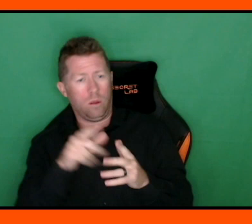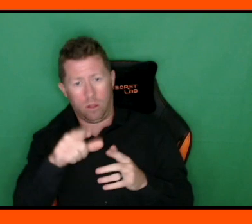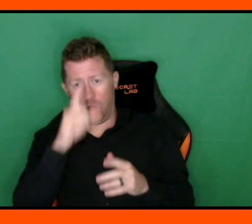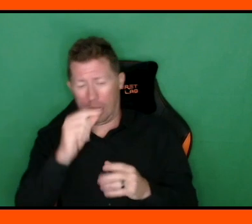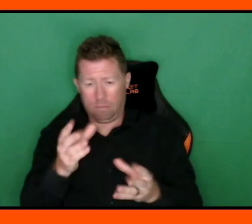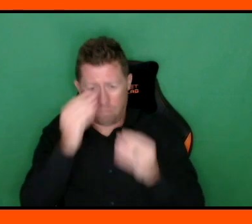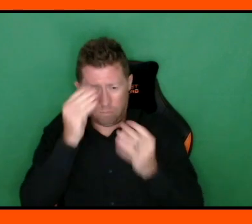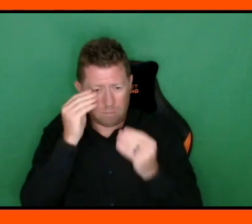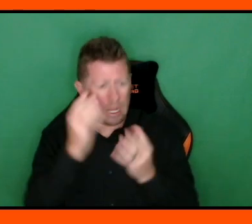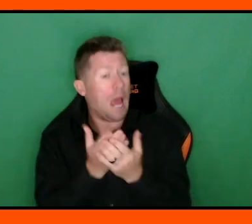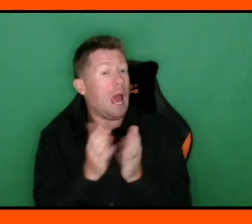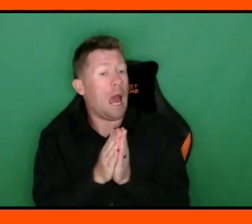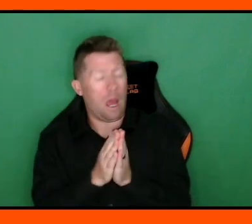we collect on the ABS website.